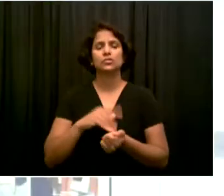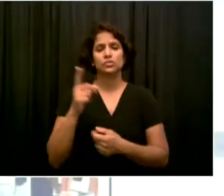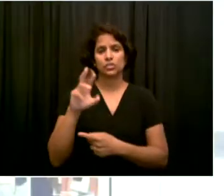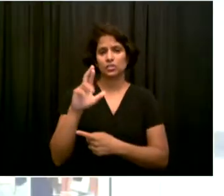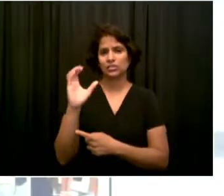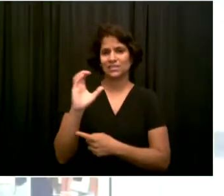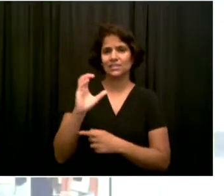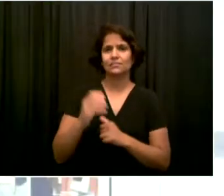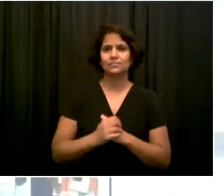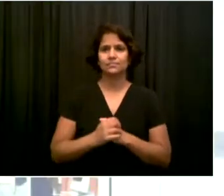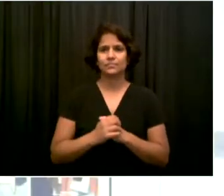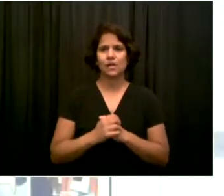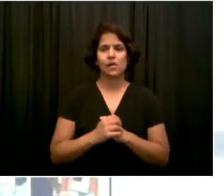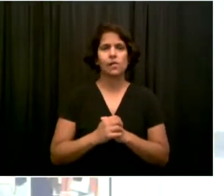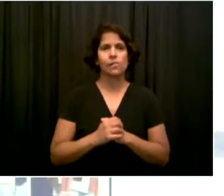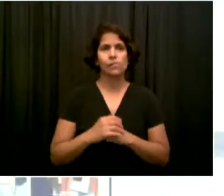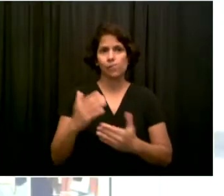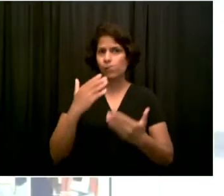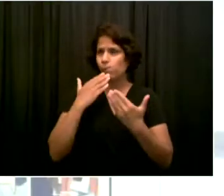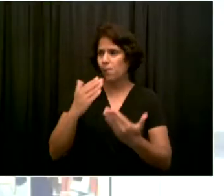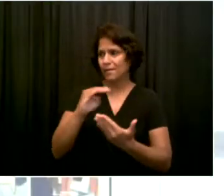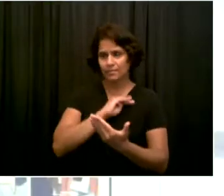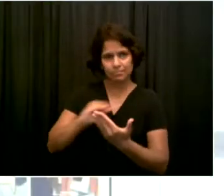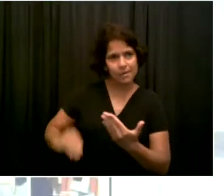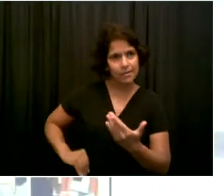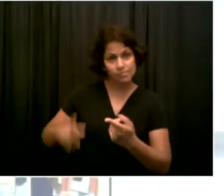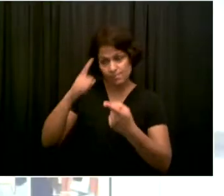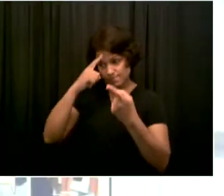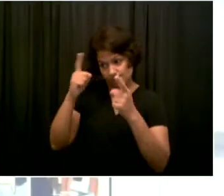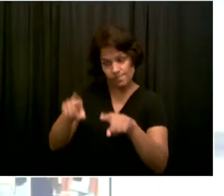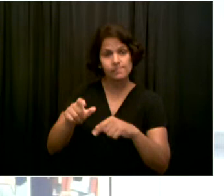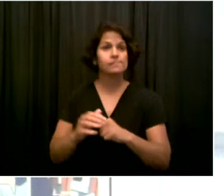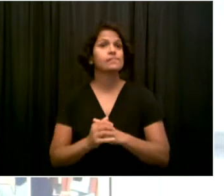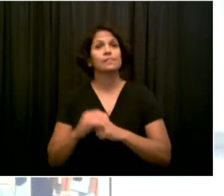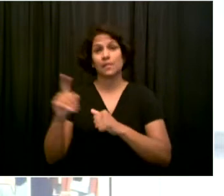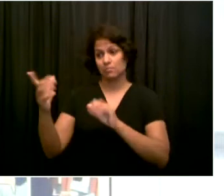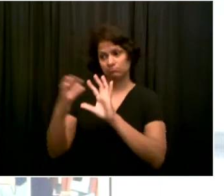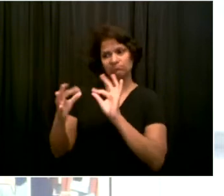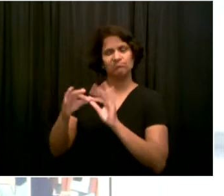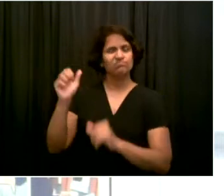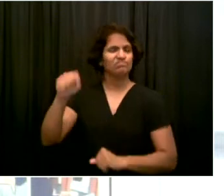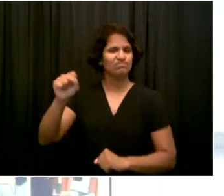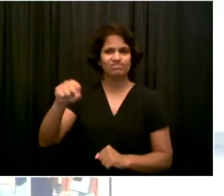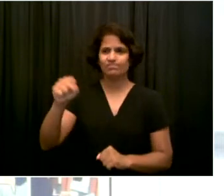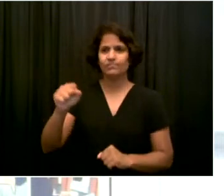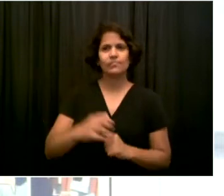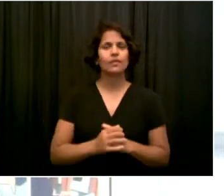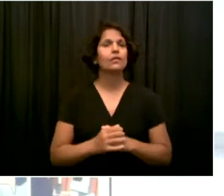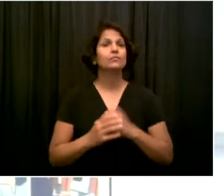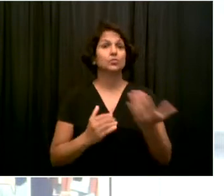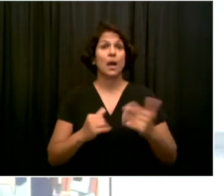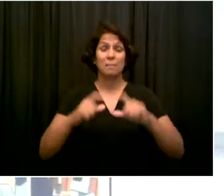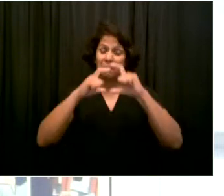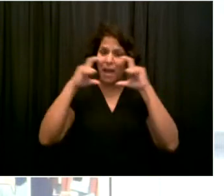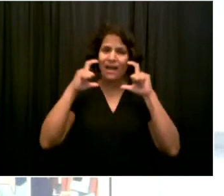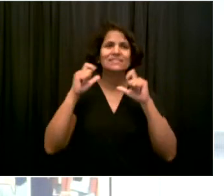THSIS ITUATION. DR. CHOKSHI? THANK YOU. I AGREE WITH DR.